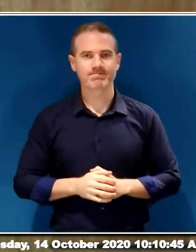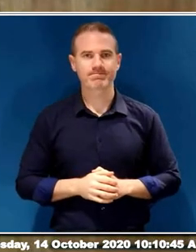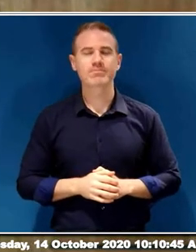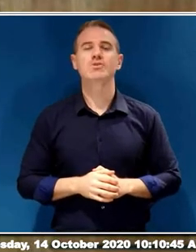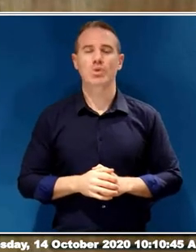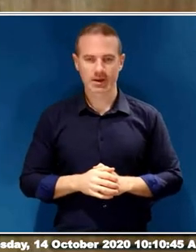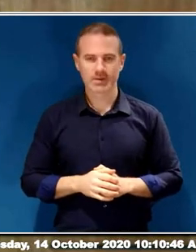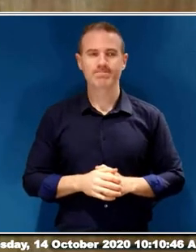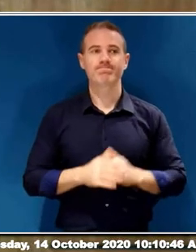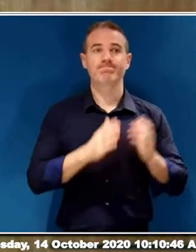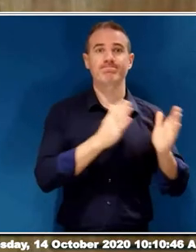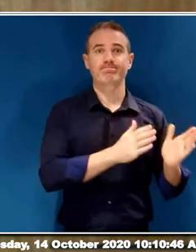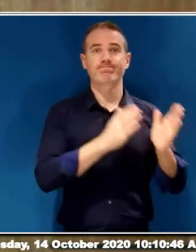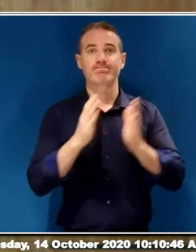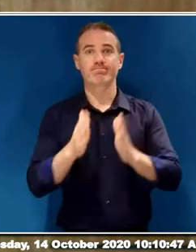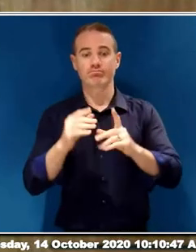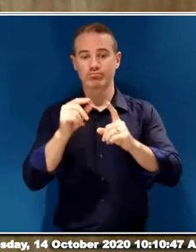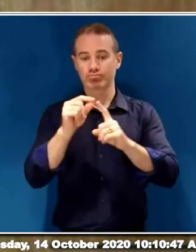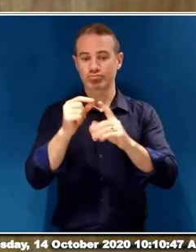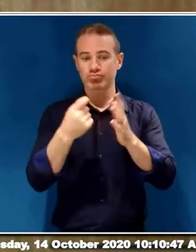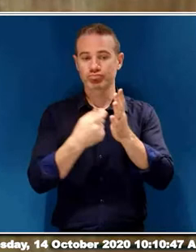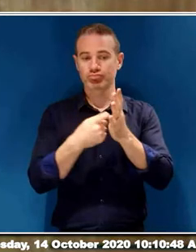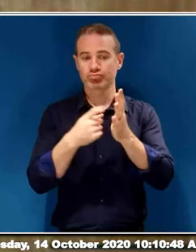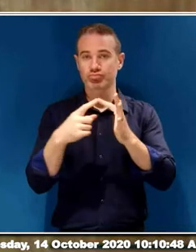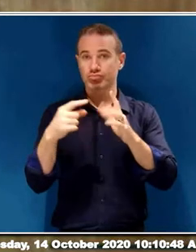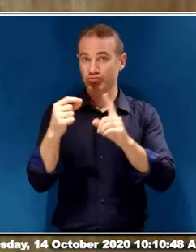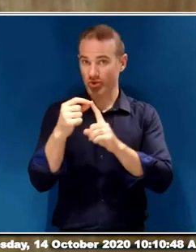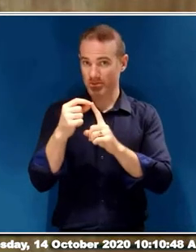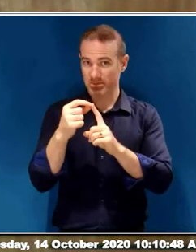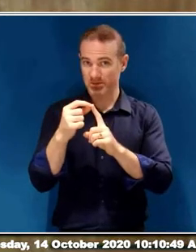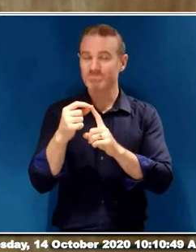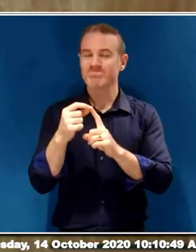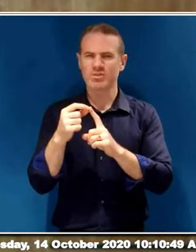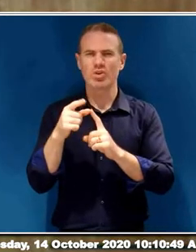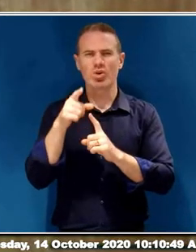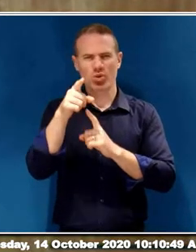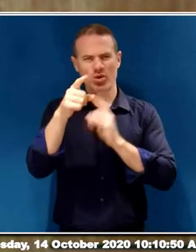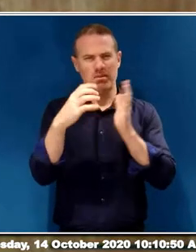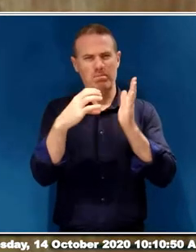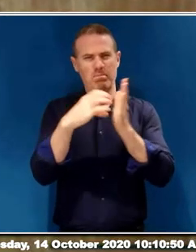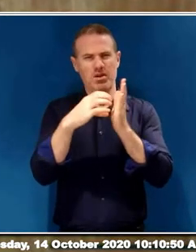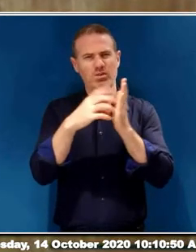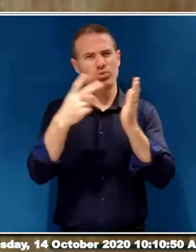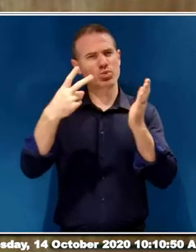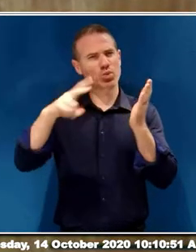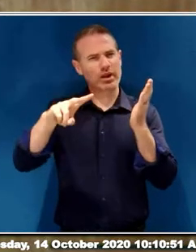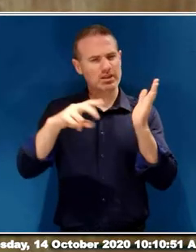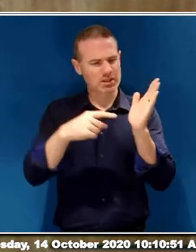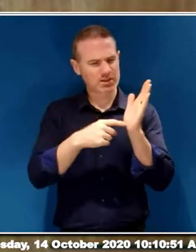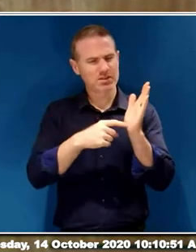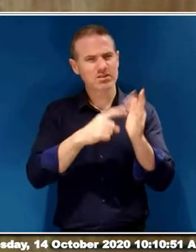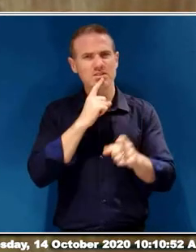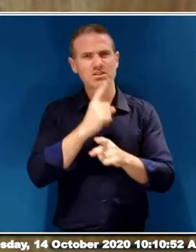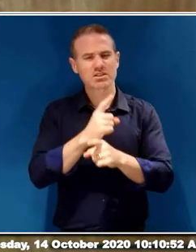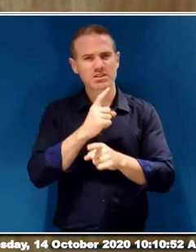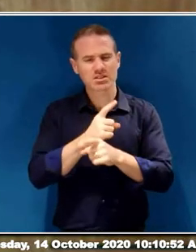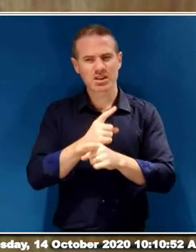At paragraph 20 of your statement you indicate that you ended up enrolling Kobe at a different school to his sister.